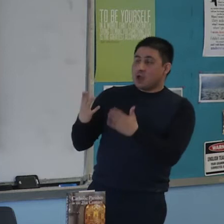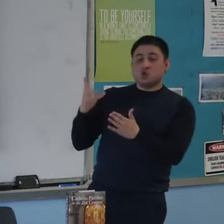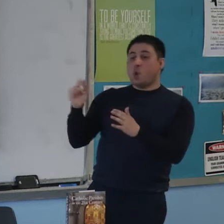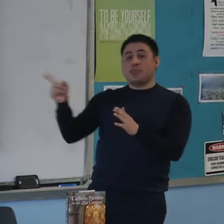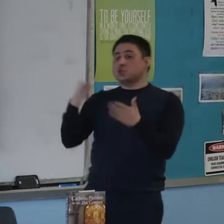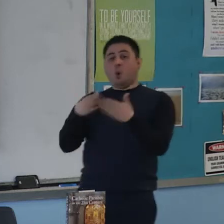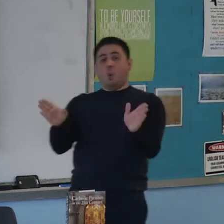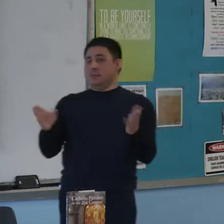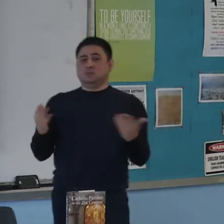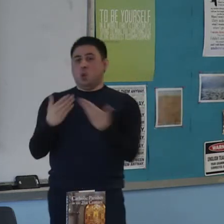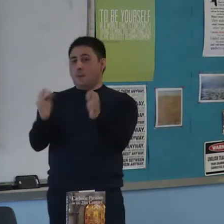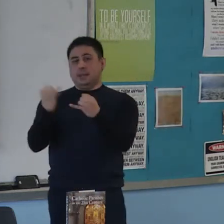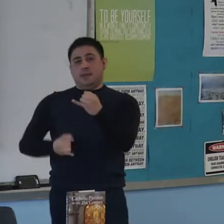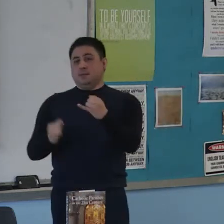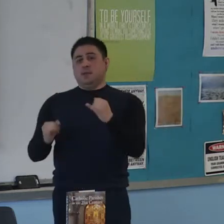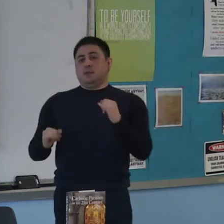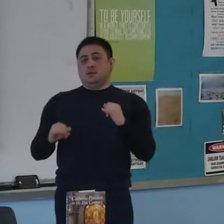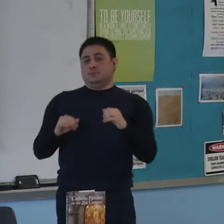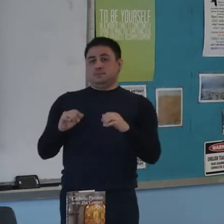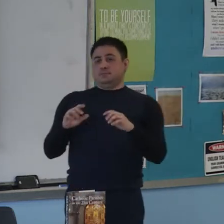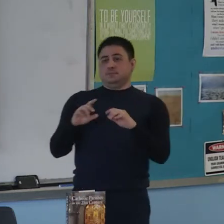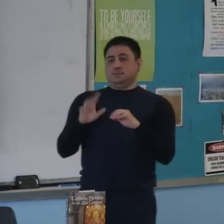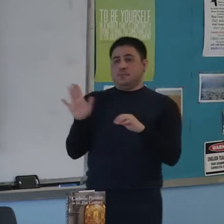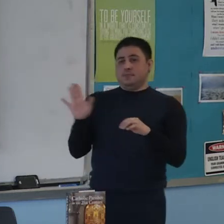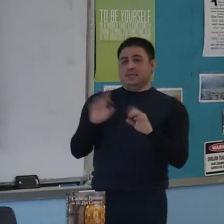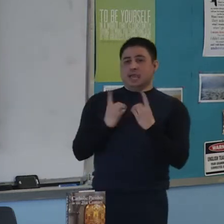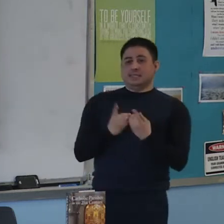No, this was open and this was their answer, it was just a blank box and they could put